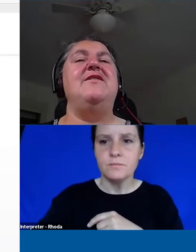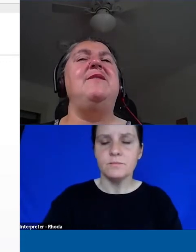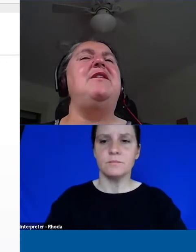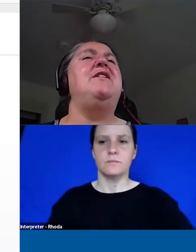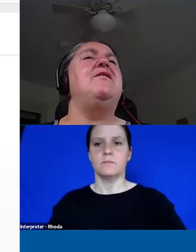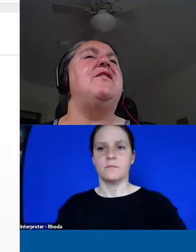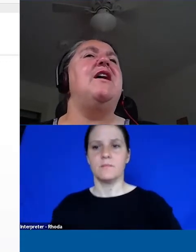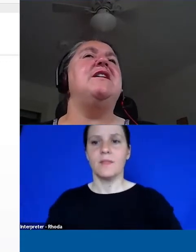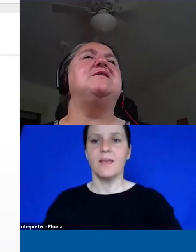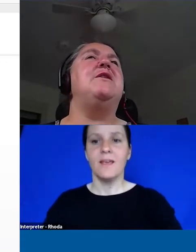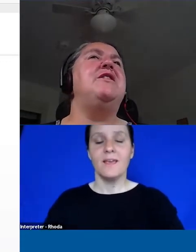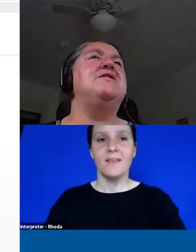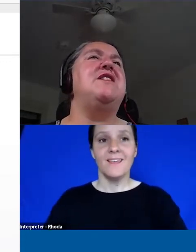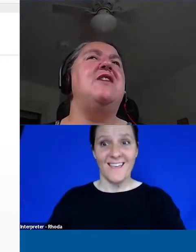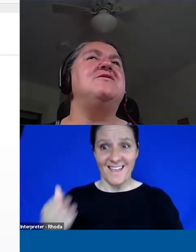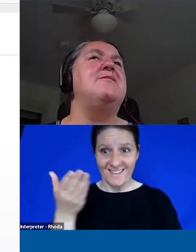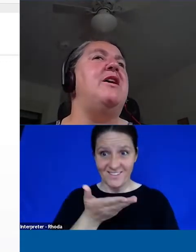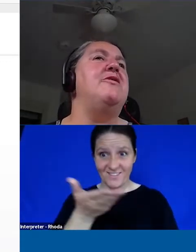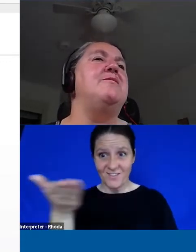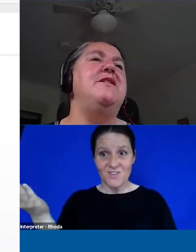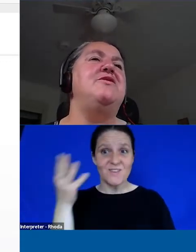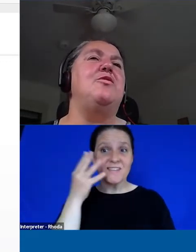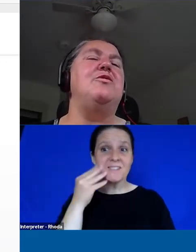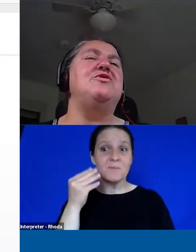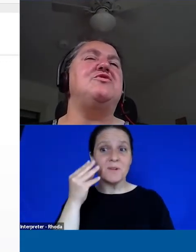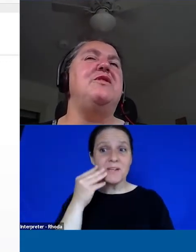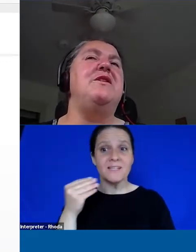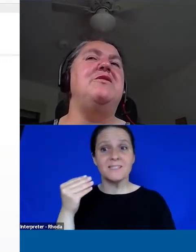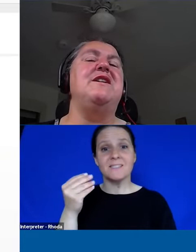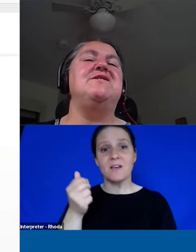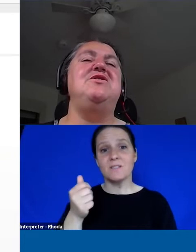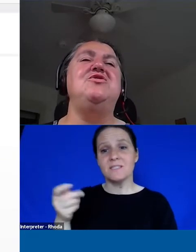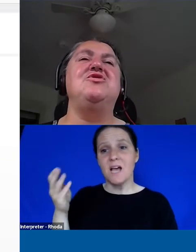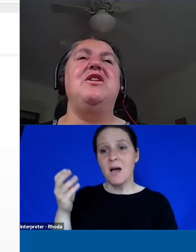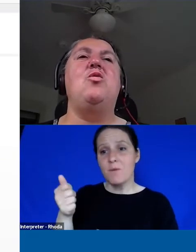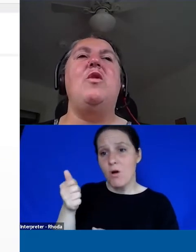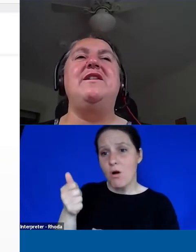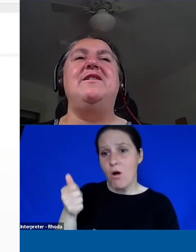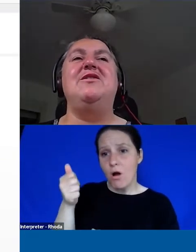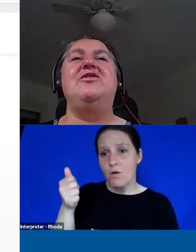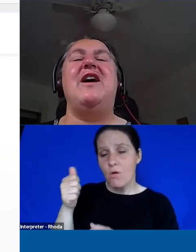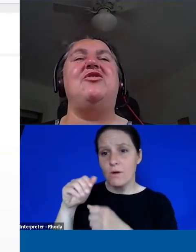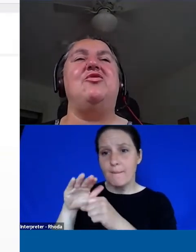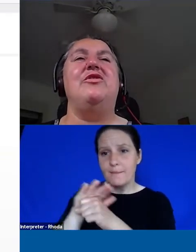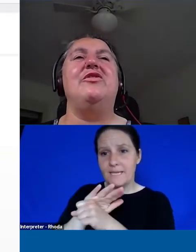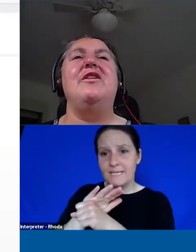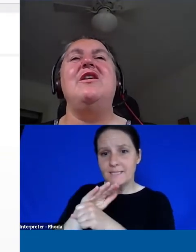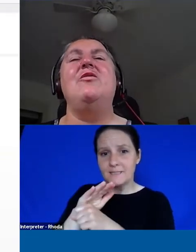Has anybody experienced how some auto completes work with a screen reader? It's usually quite disastrous.